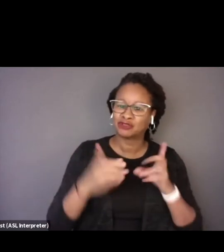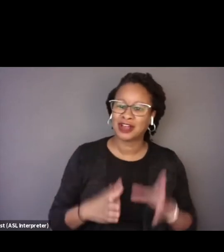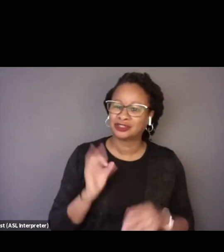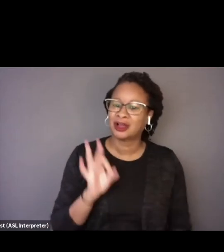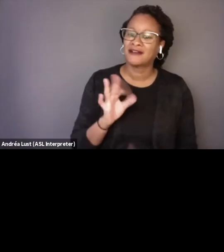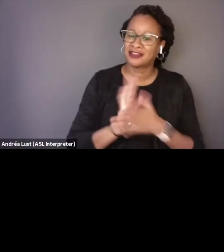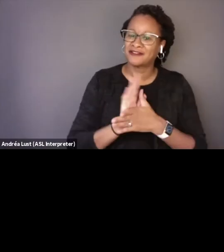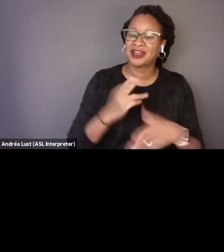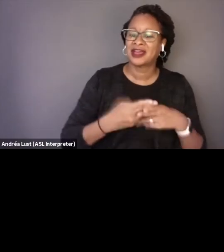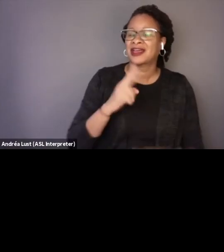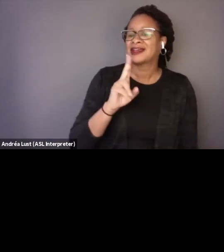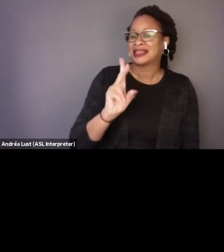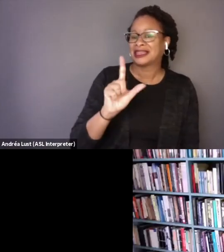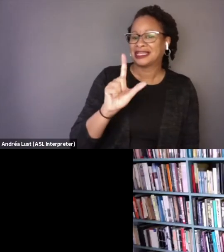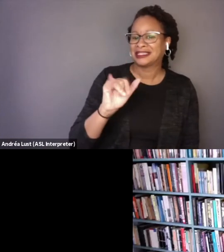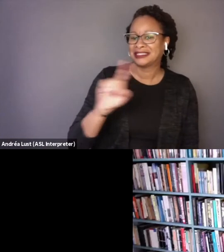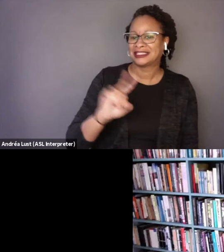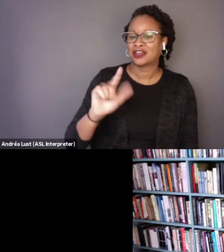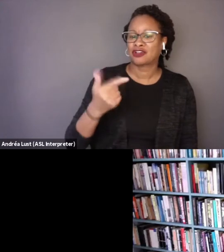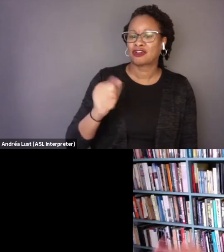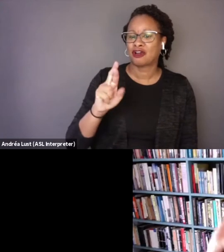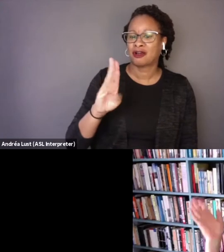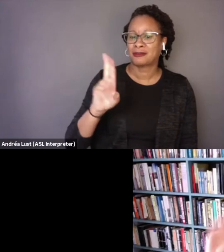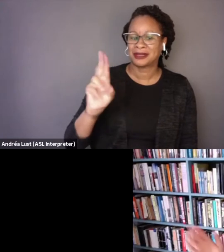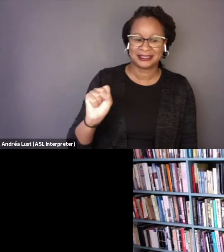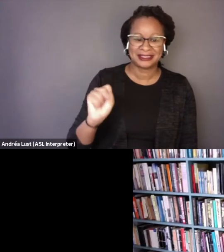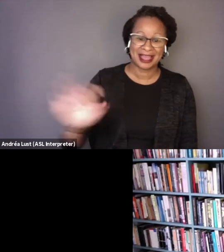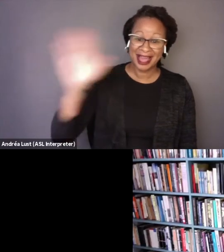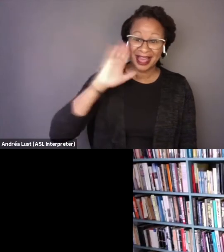Liz Garbus, please join us now. Hi Liz, thanks for being here.